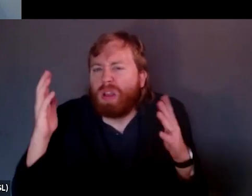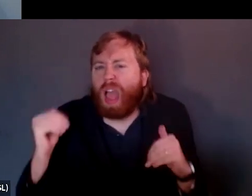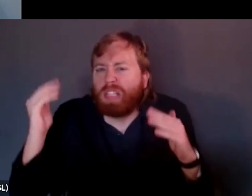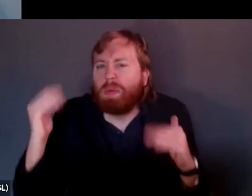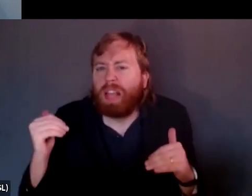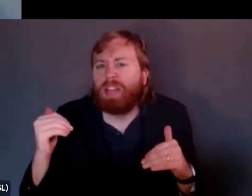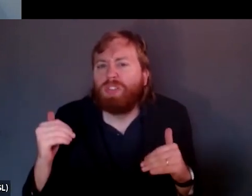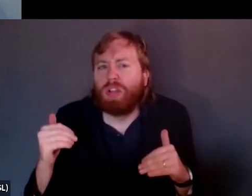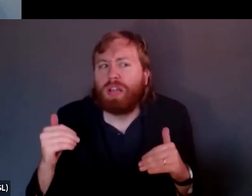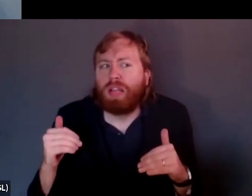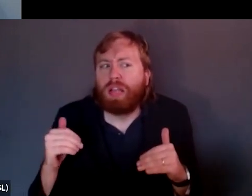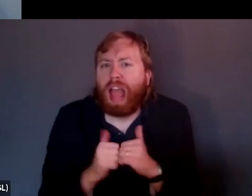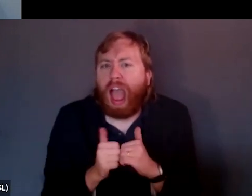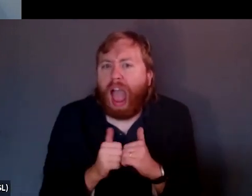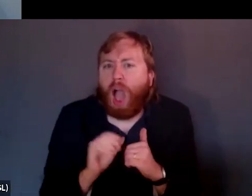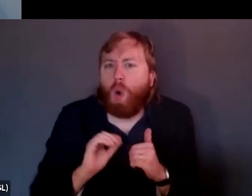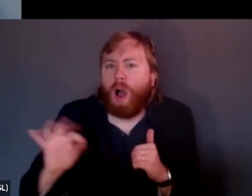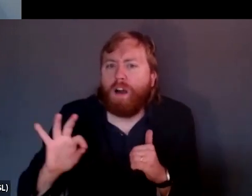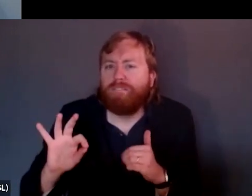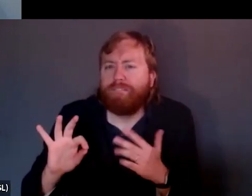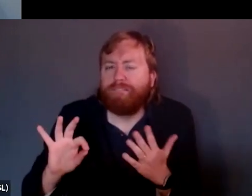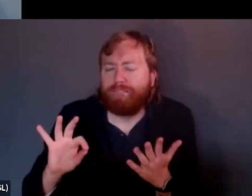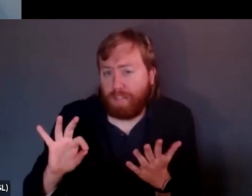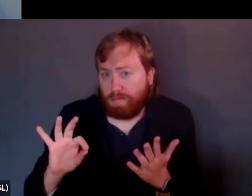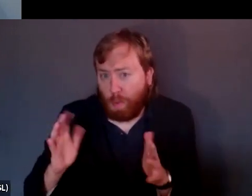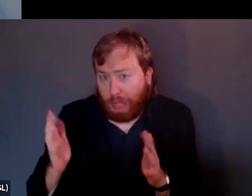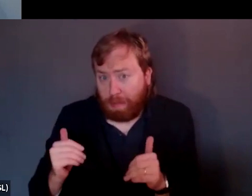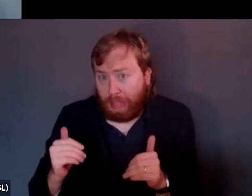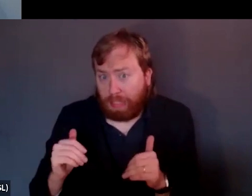of turning that feature off as to we expect to find a button